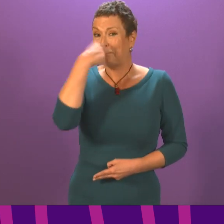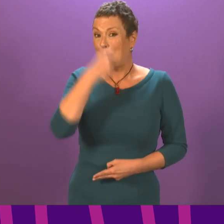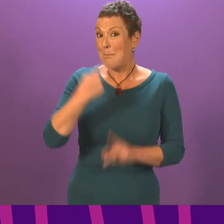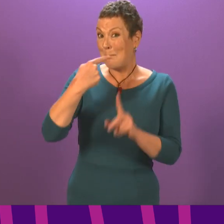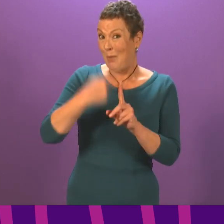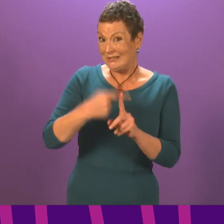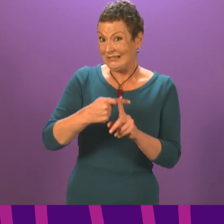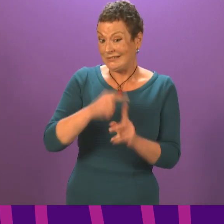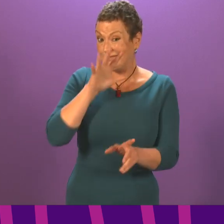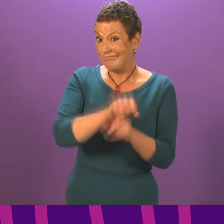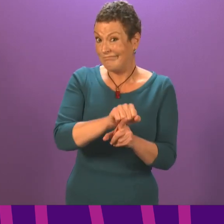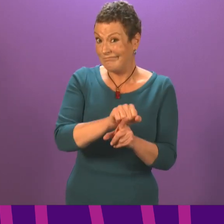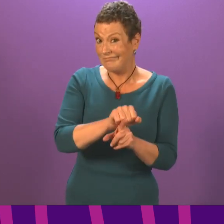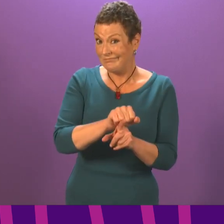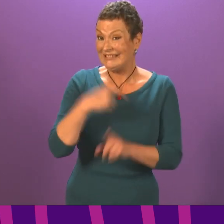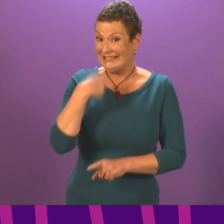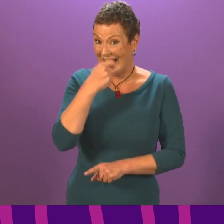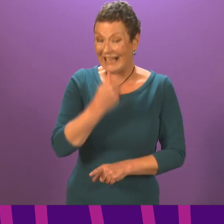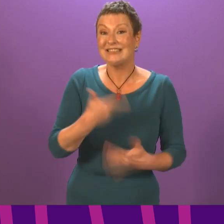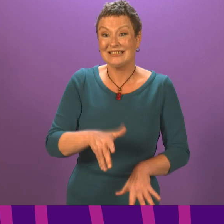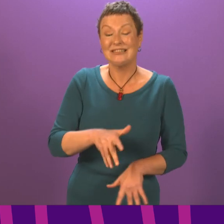from 4.8 per cent to 5.3 per cent.